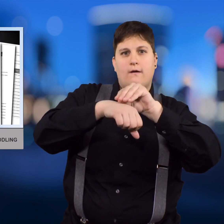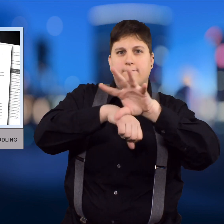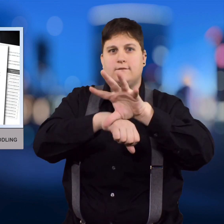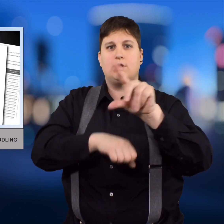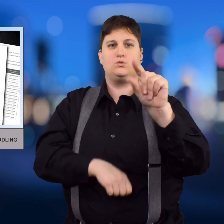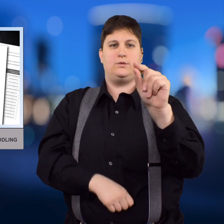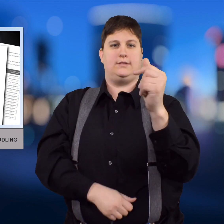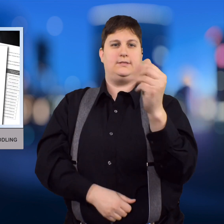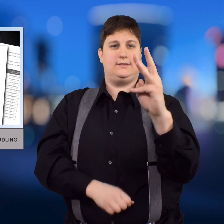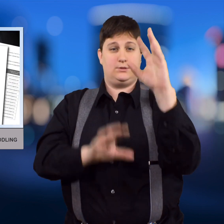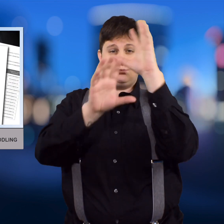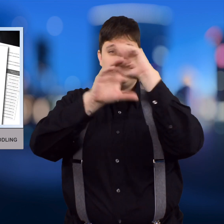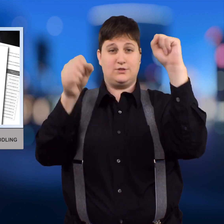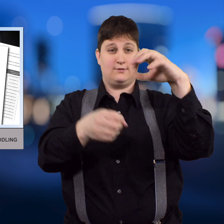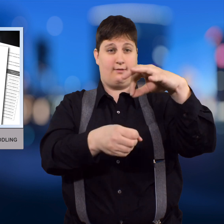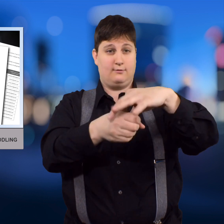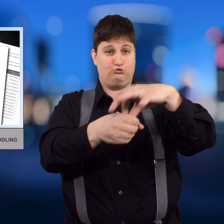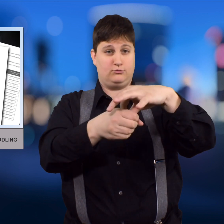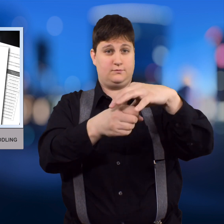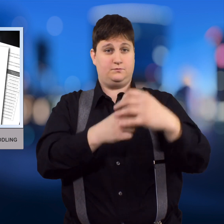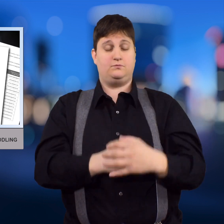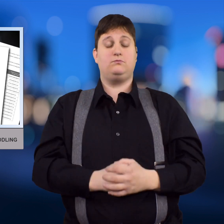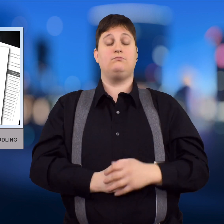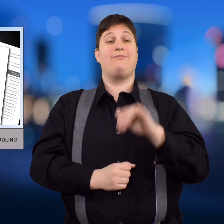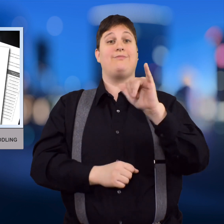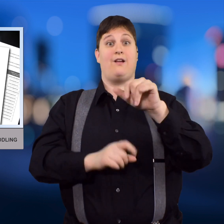in the 2016 US presidential election.